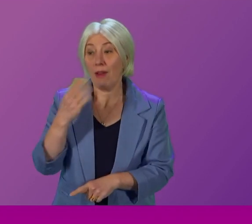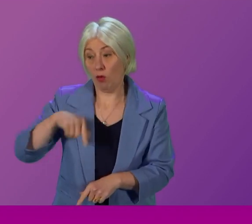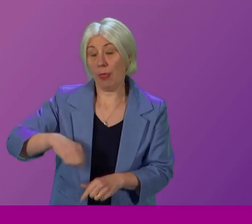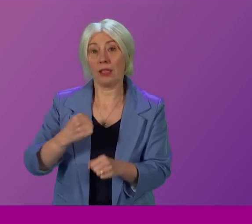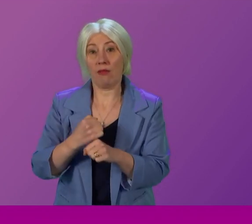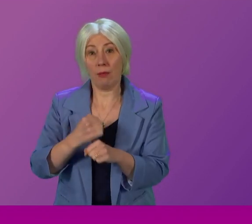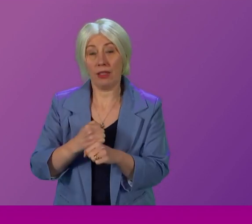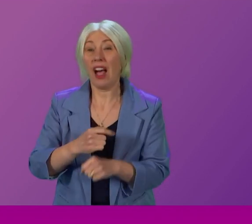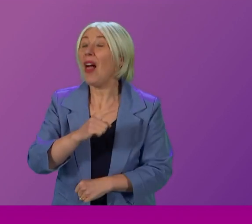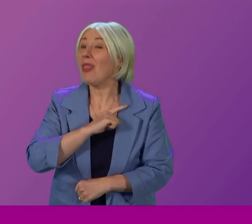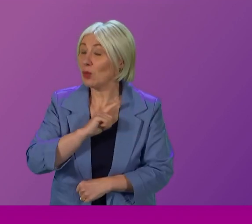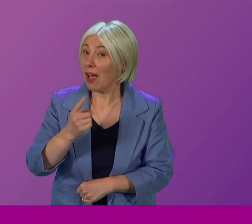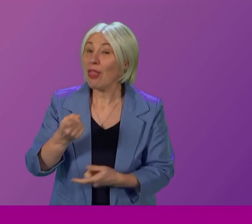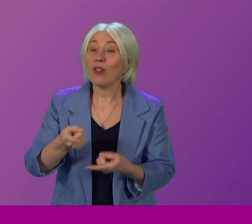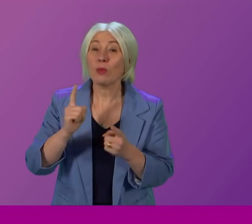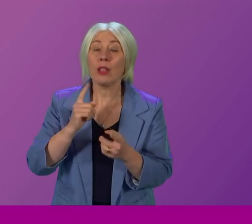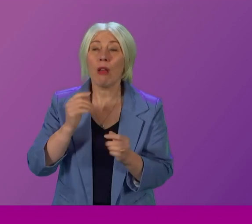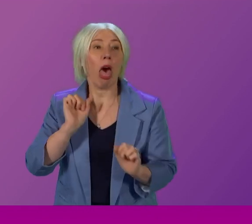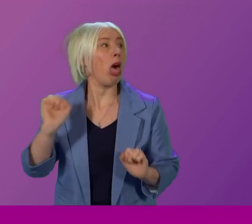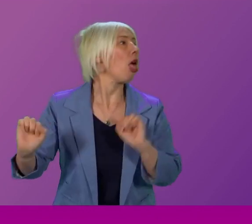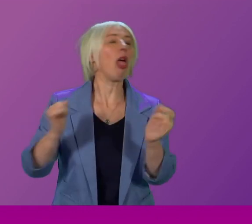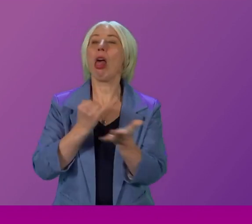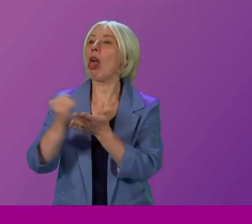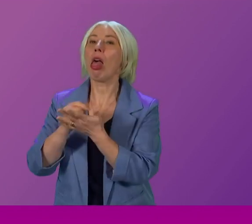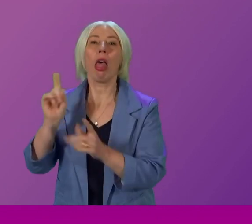That is why the First Minister is refusing to answer questions about this double rapist.